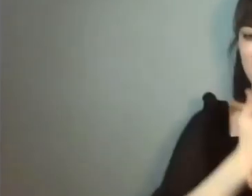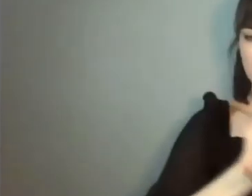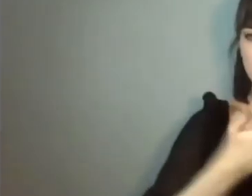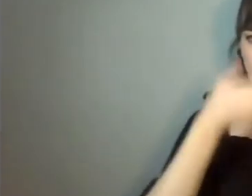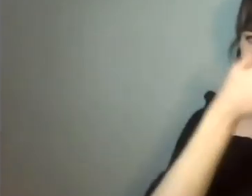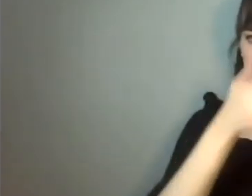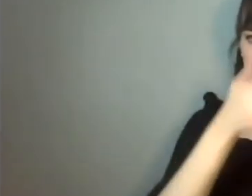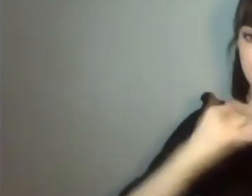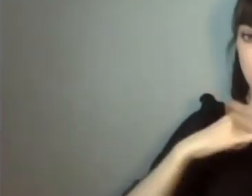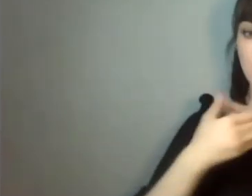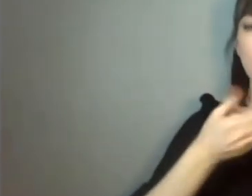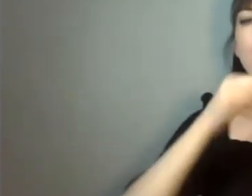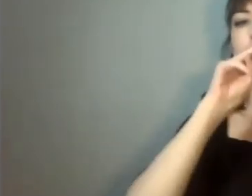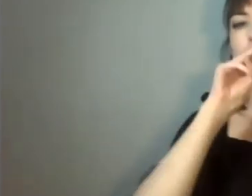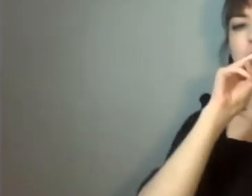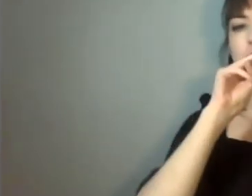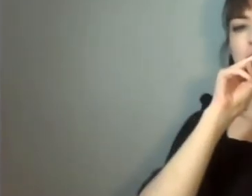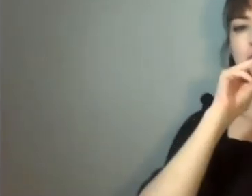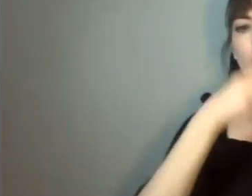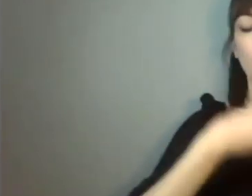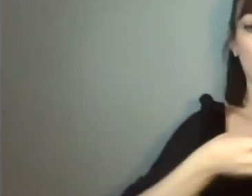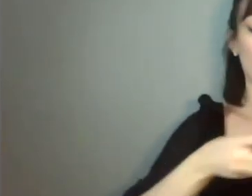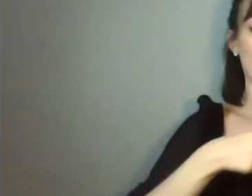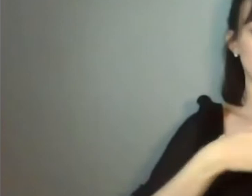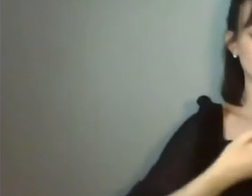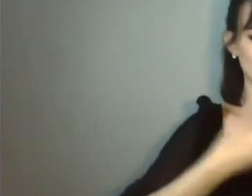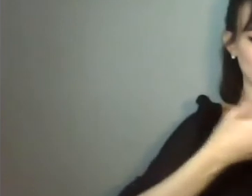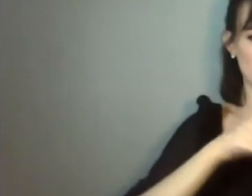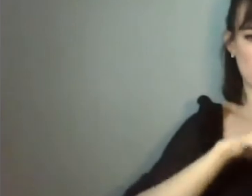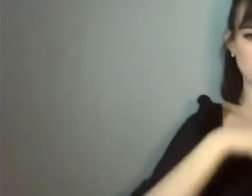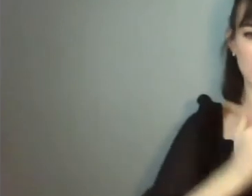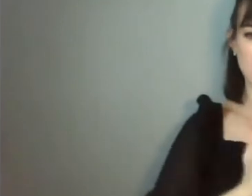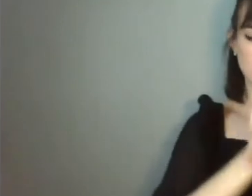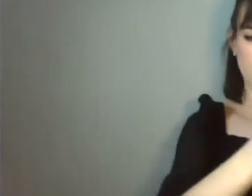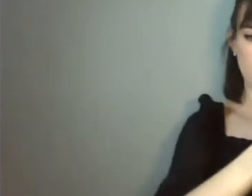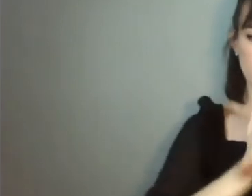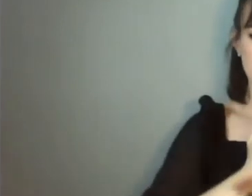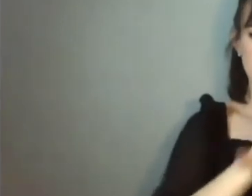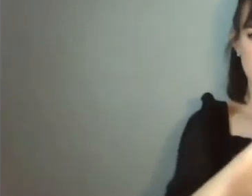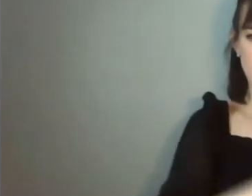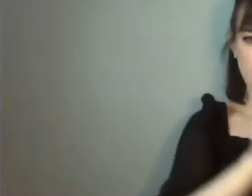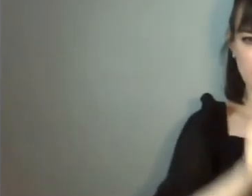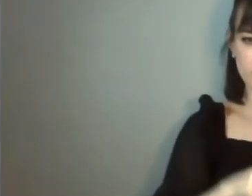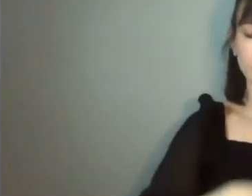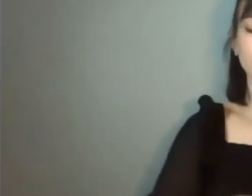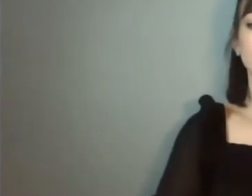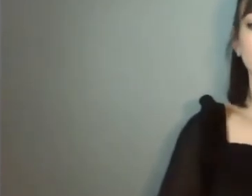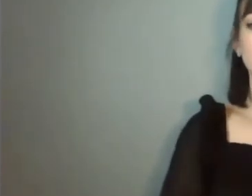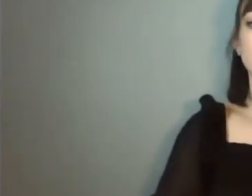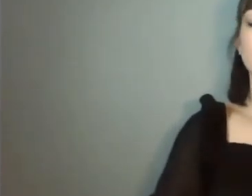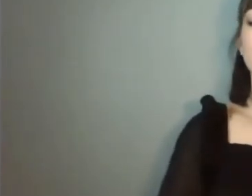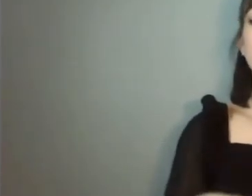what that means when engaging with and supporting customers, and admittedly there is more learning